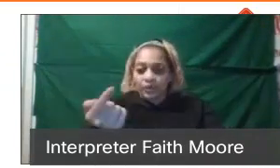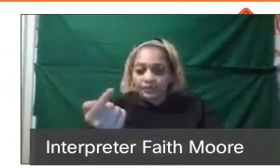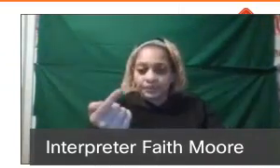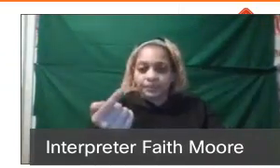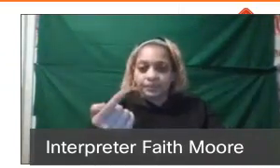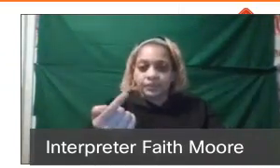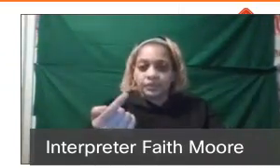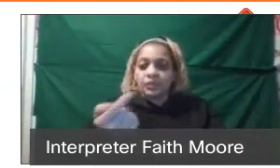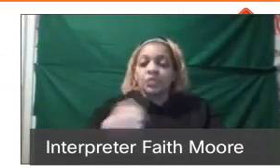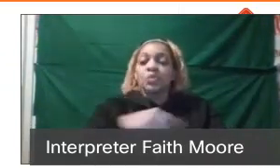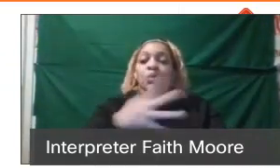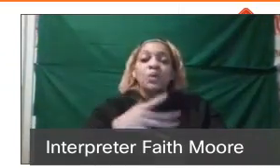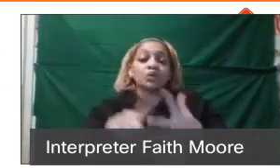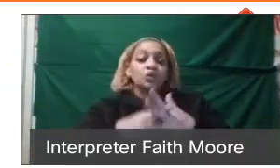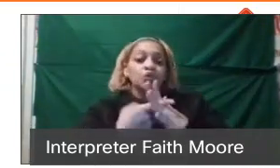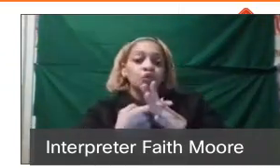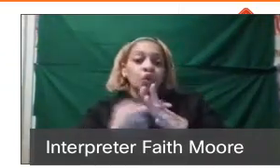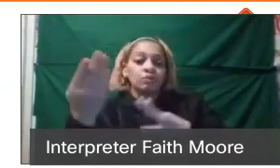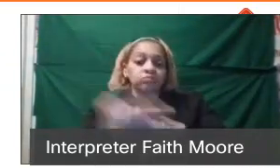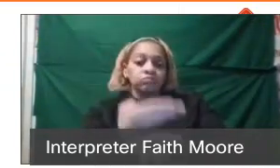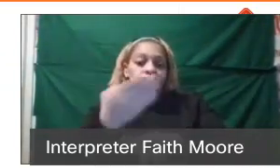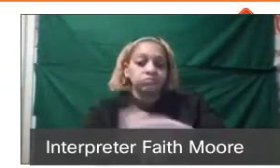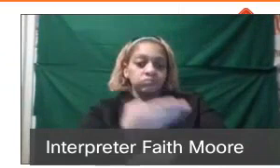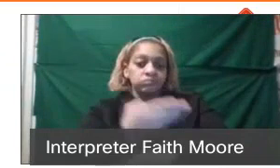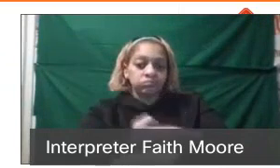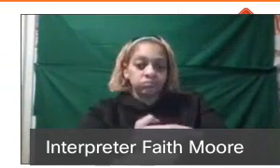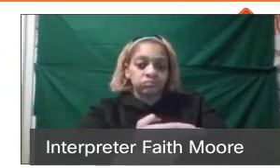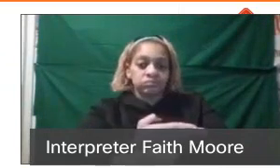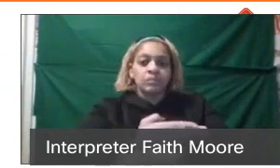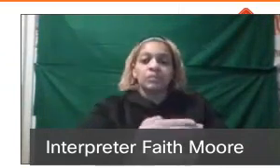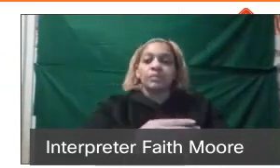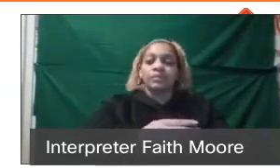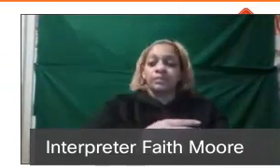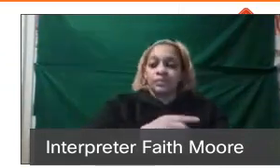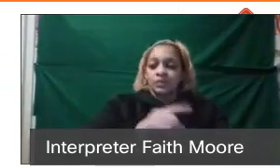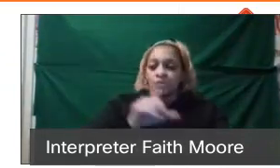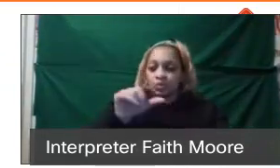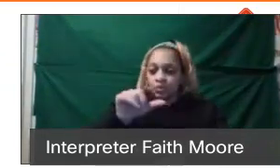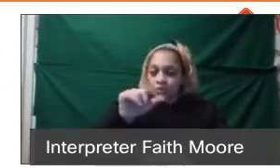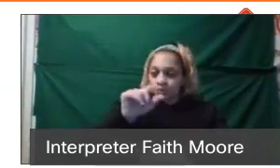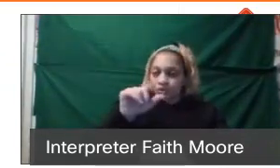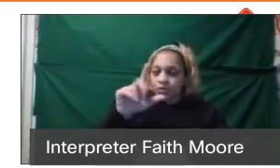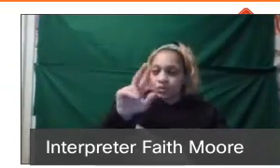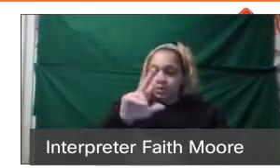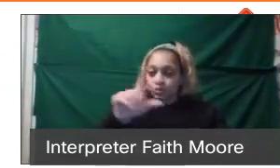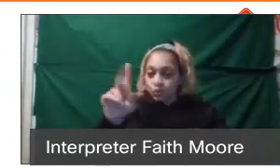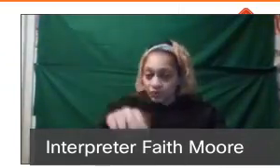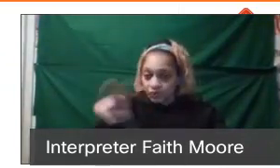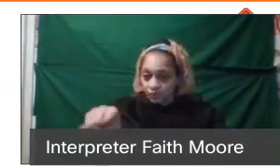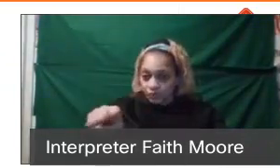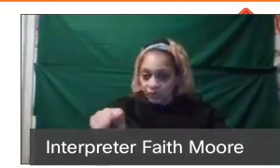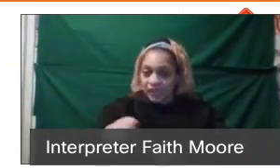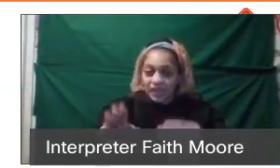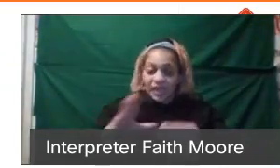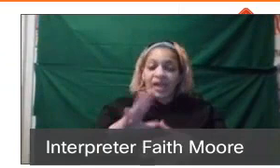Start construction in winter 2 in 22, and finish it in fall 2023, which is just like, last 2 years since.